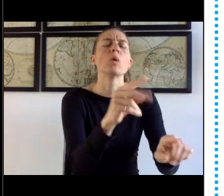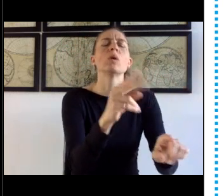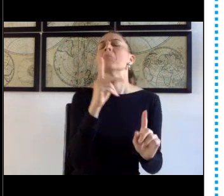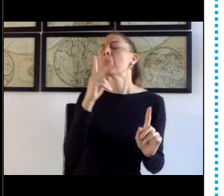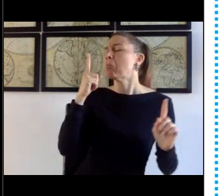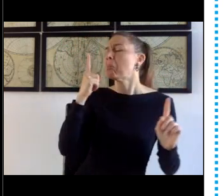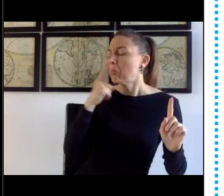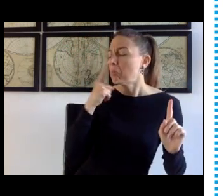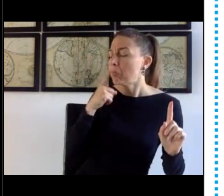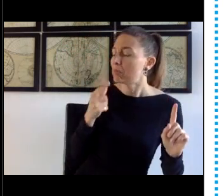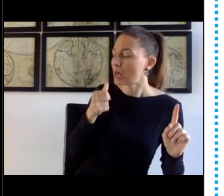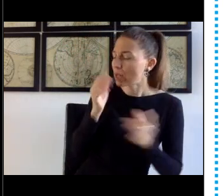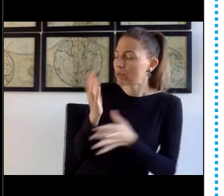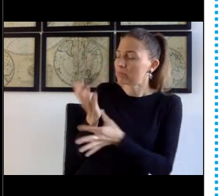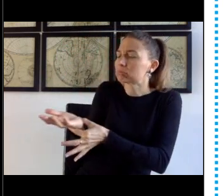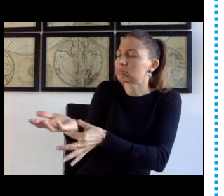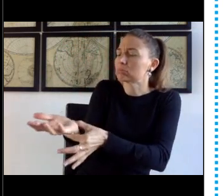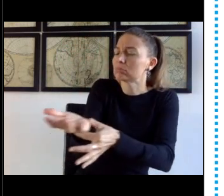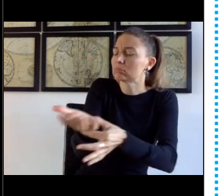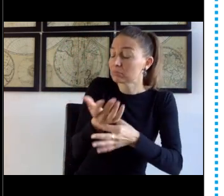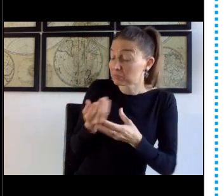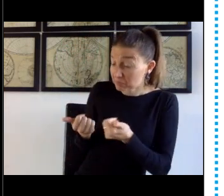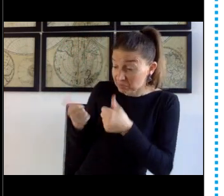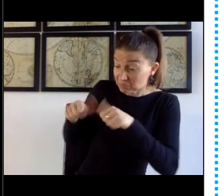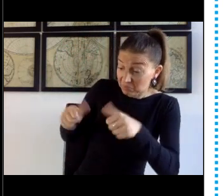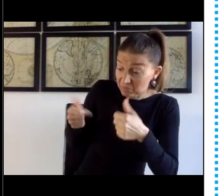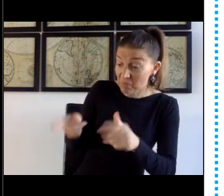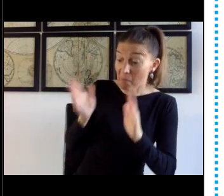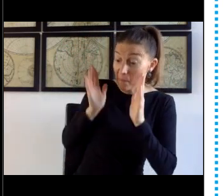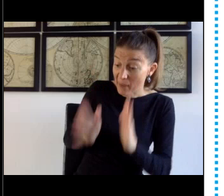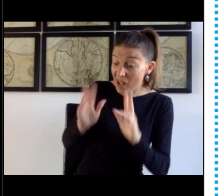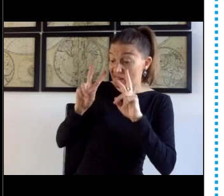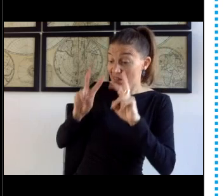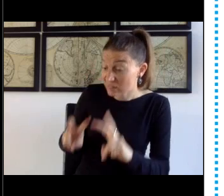and look into if there should be a study or if or an evaluation.